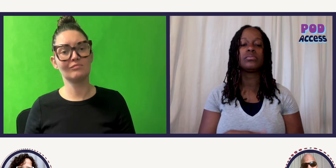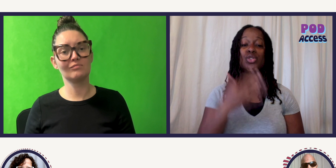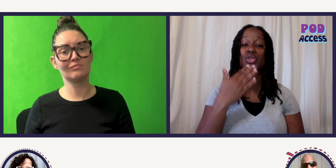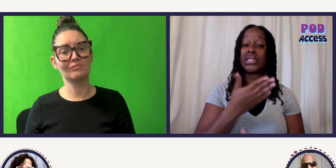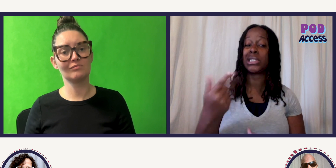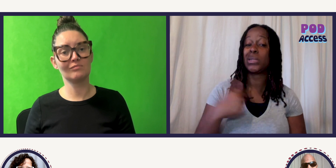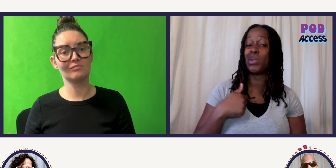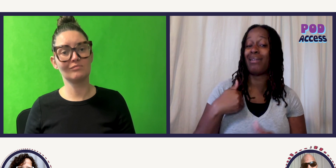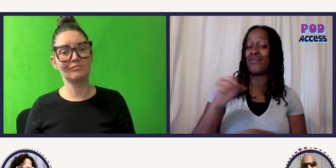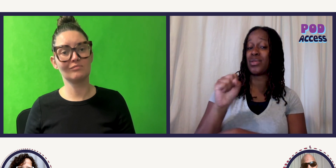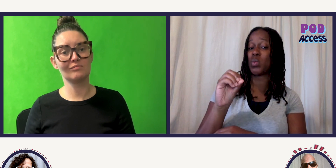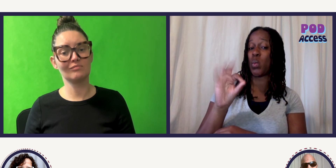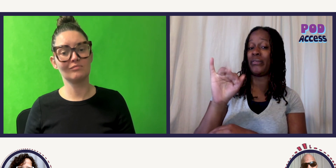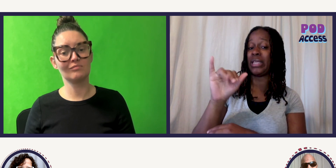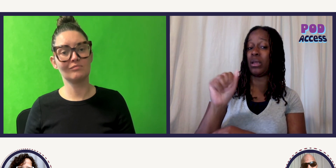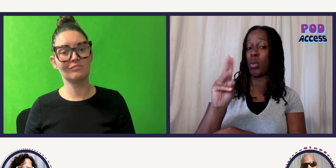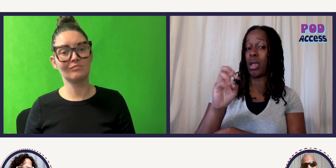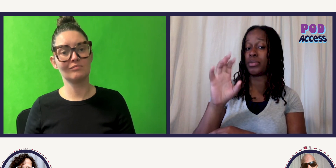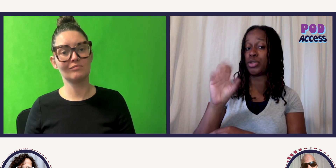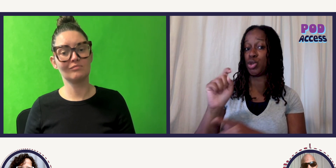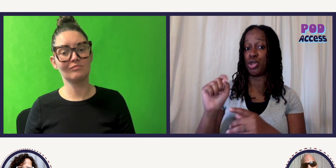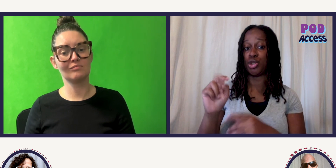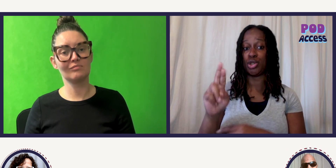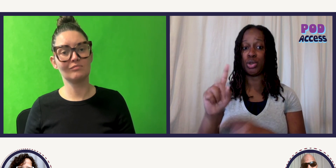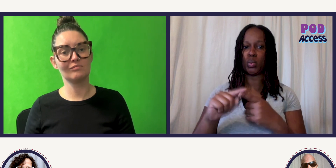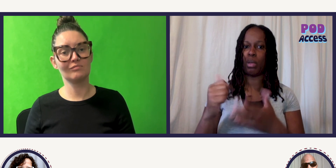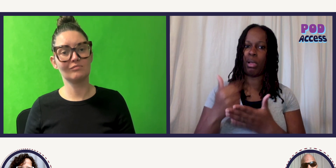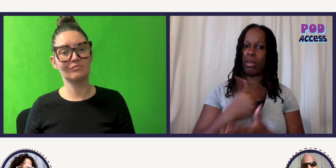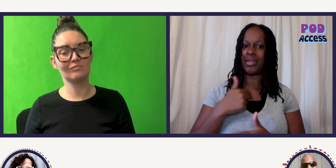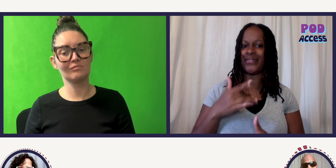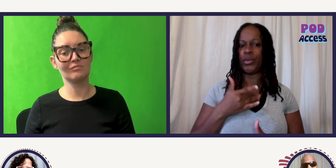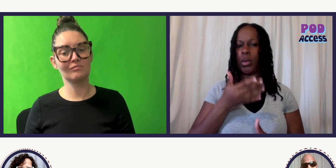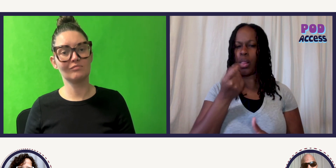Good thing we have Sofia Webster returning to help us try to feel a little better or at least